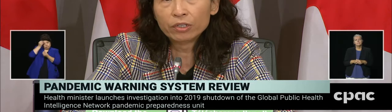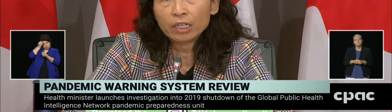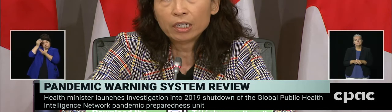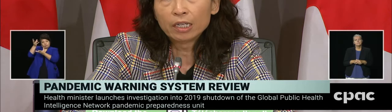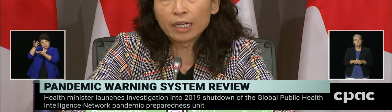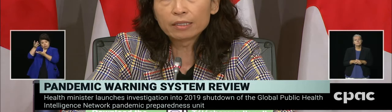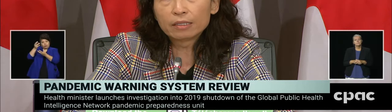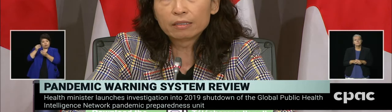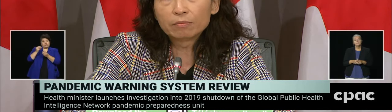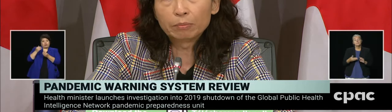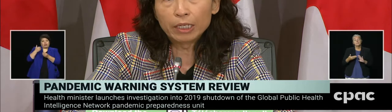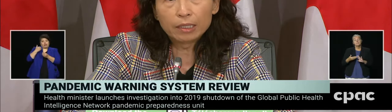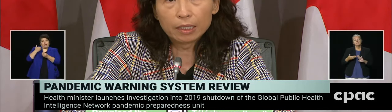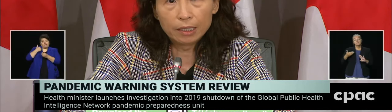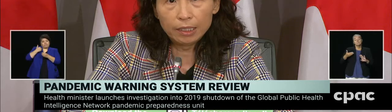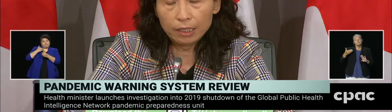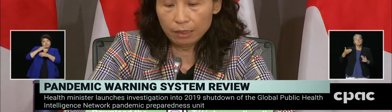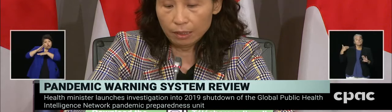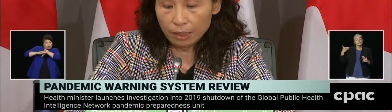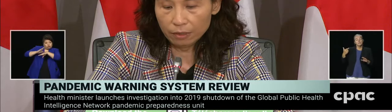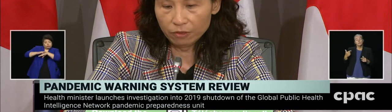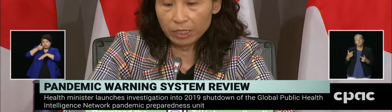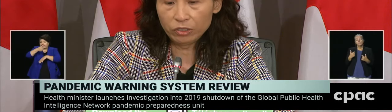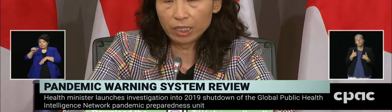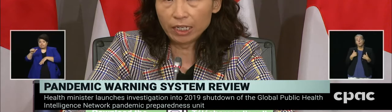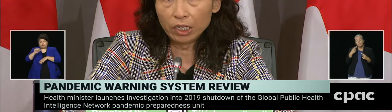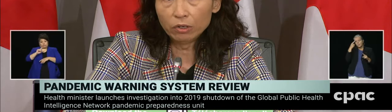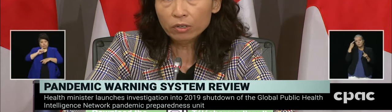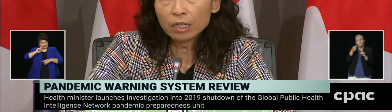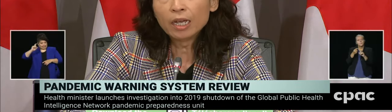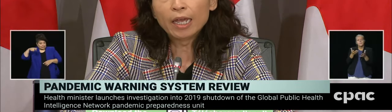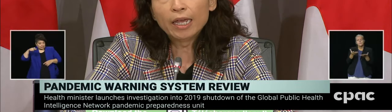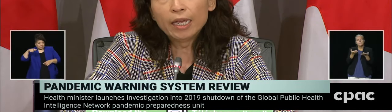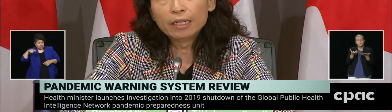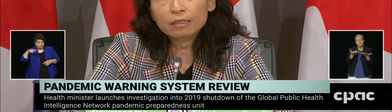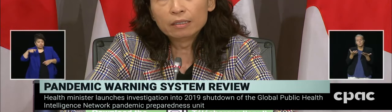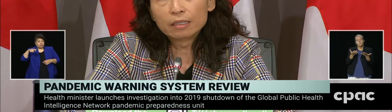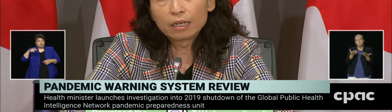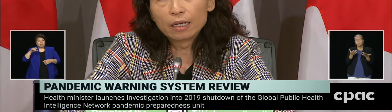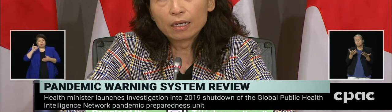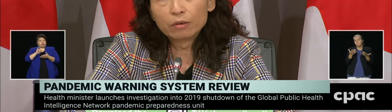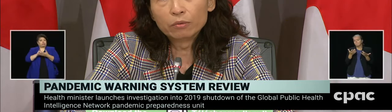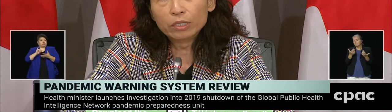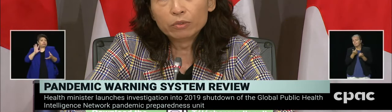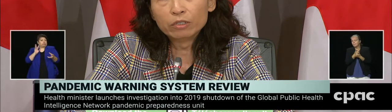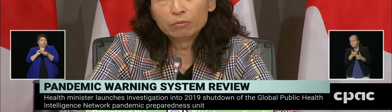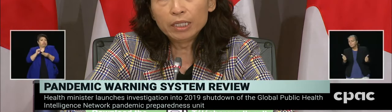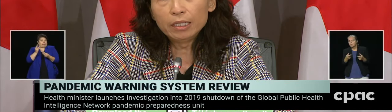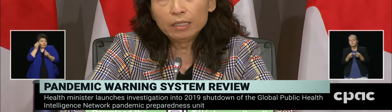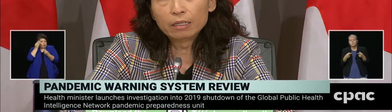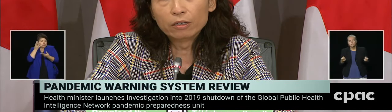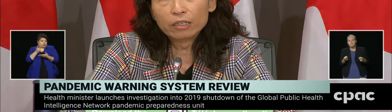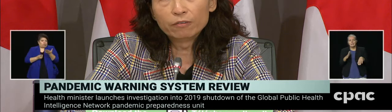LEVELS TO BE NOTIFIED PHENOMENA ALERT NEEDED TO BE SENT OUT.